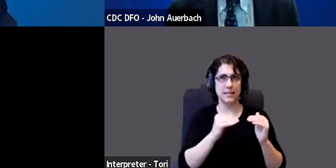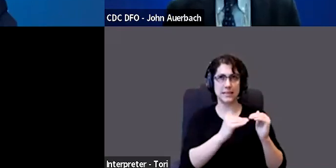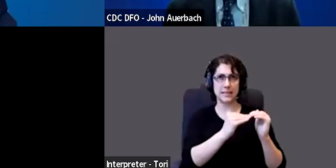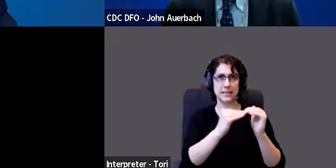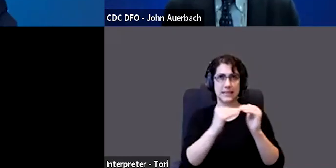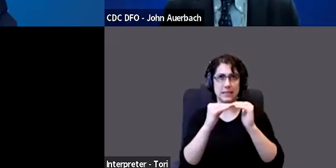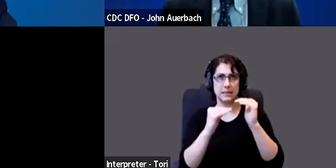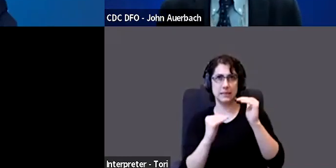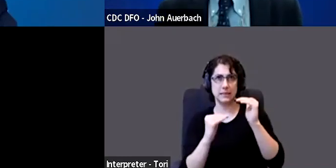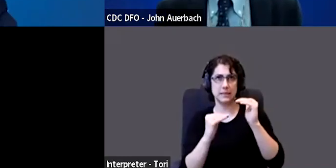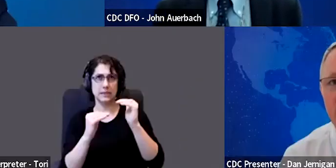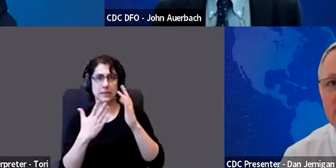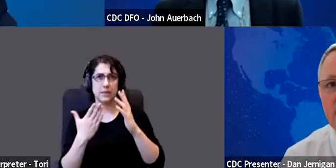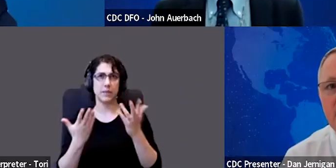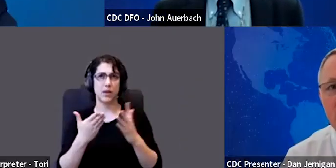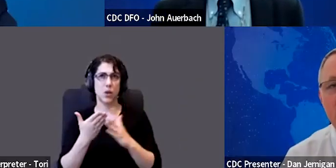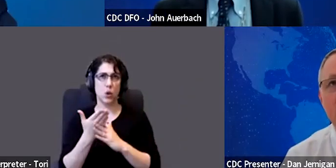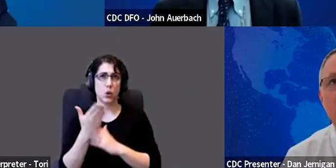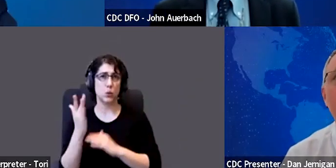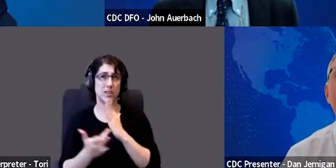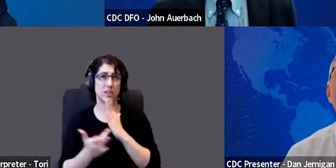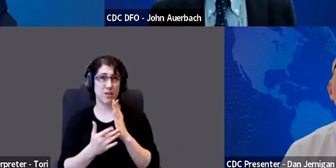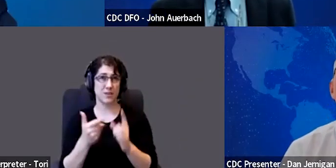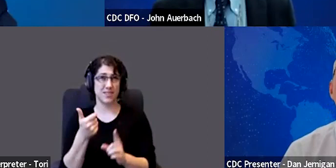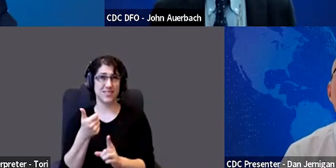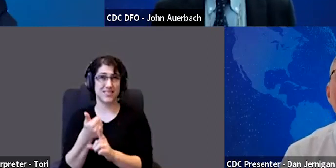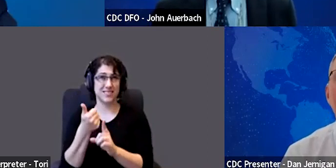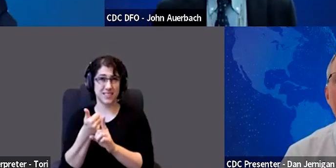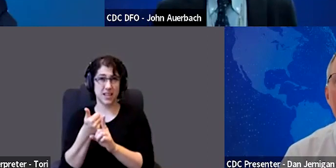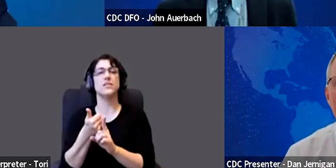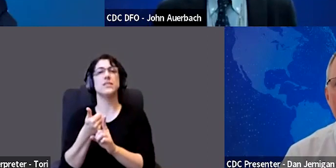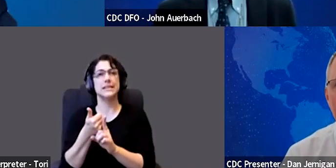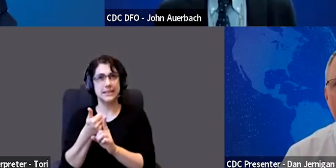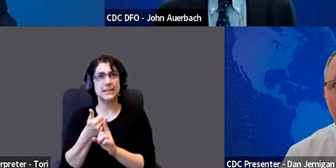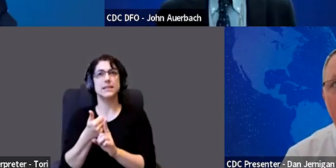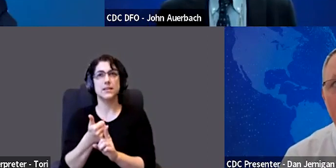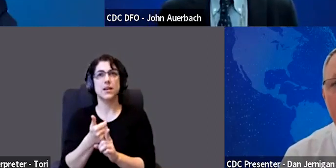through the technologies themselves. And so as a part of the Center for Forecasting